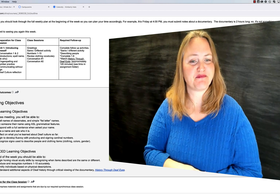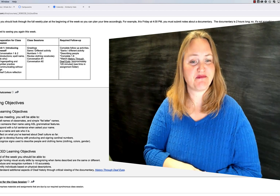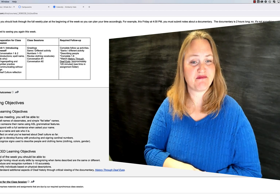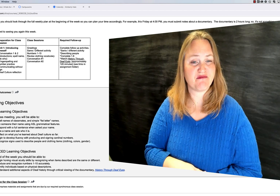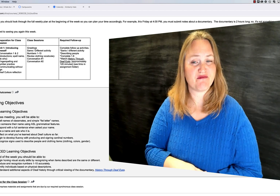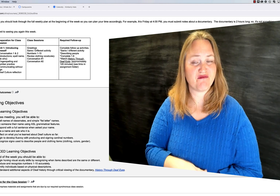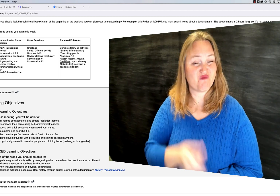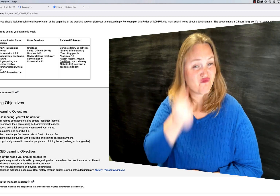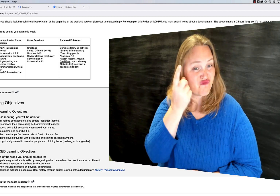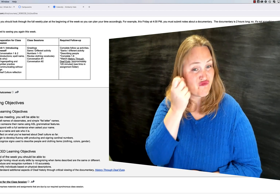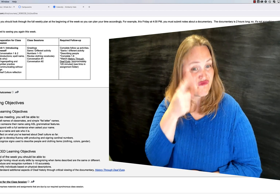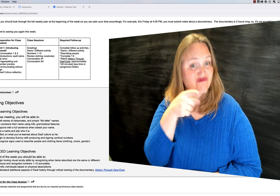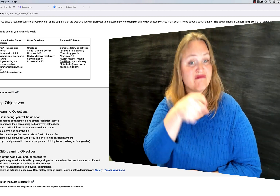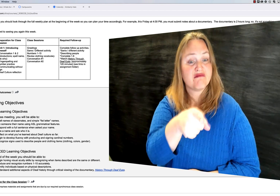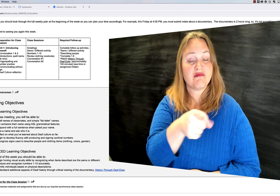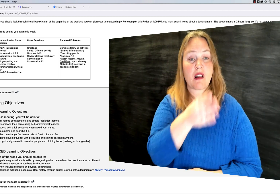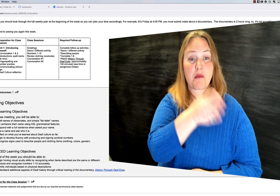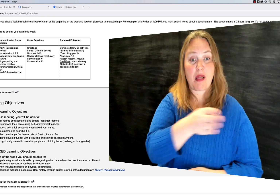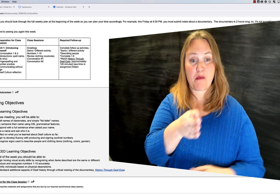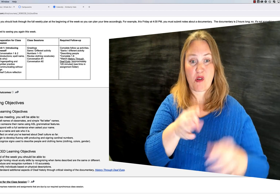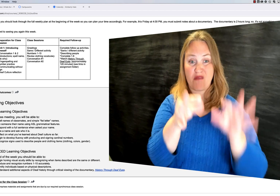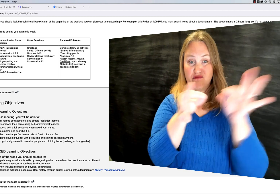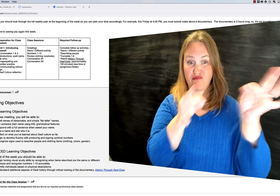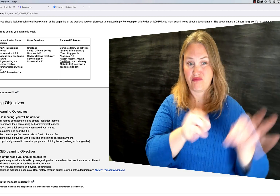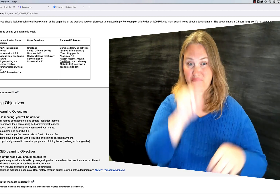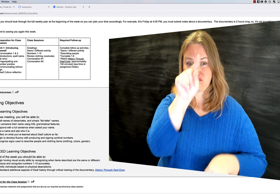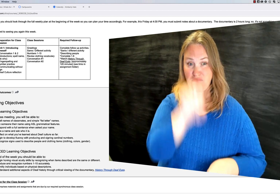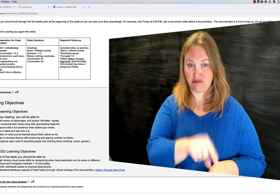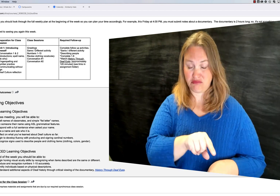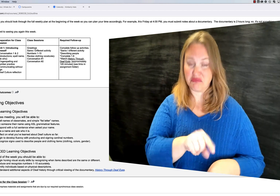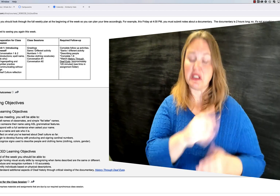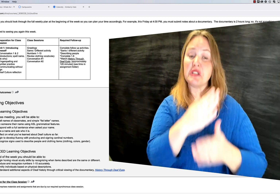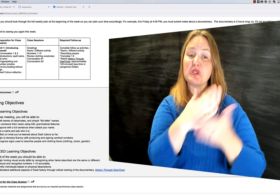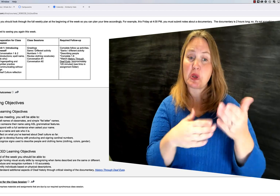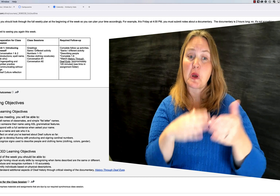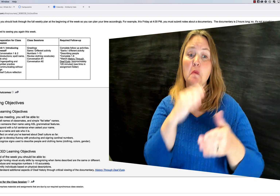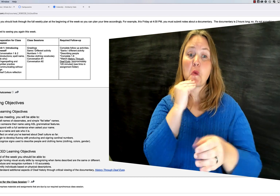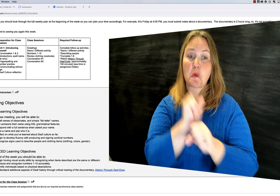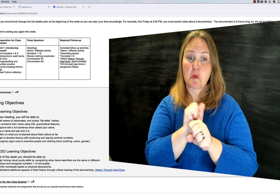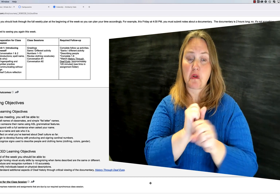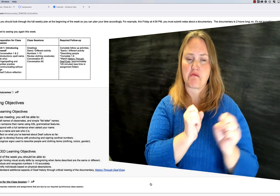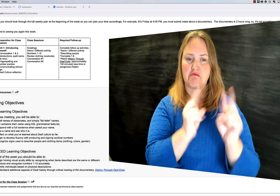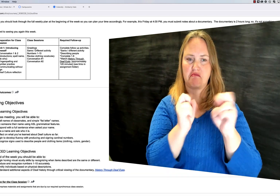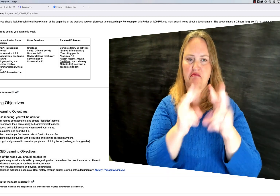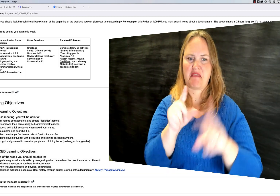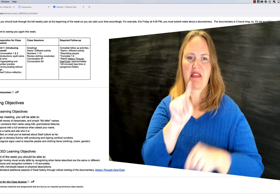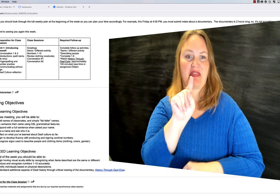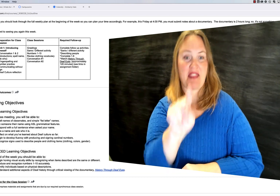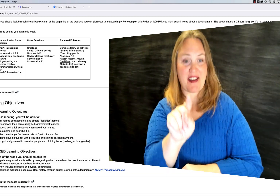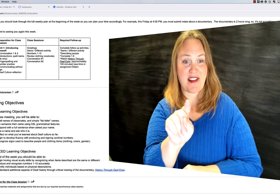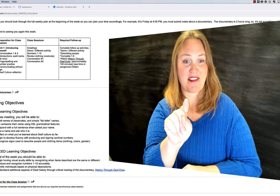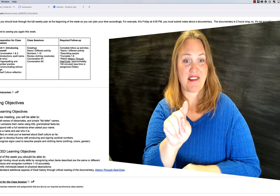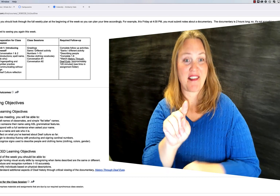Now every week, some items that are in the prep work section and follow up are submitted here in Blackboard.